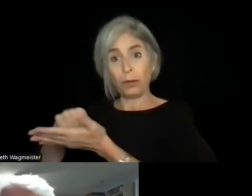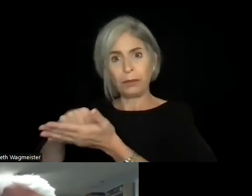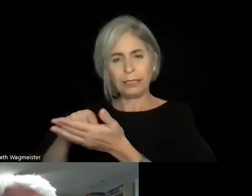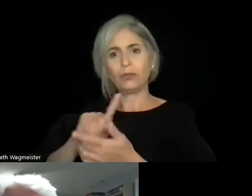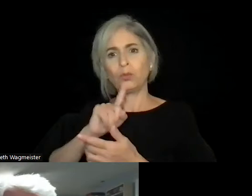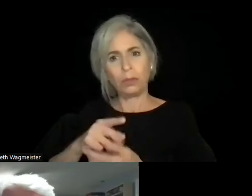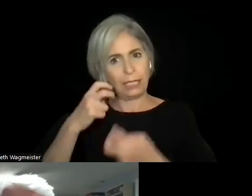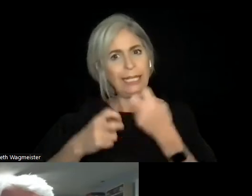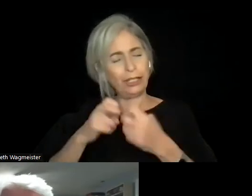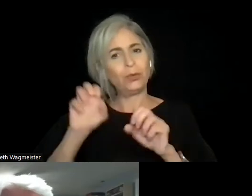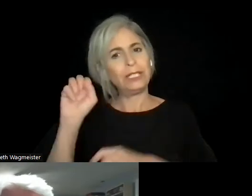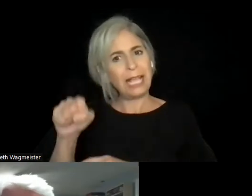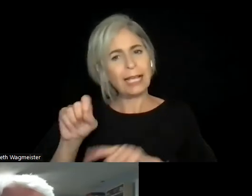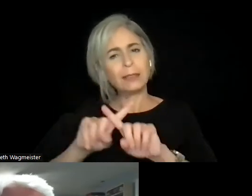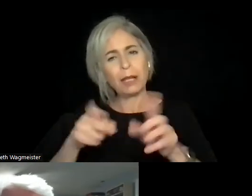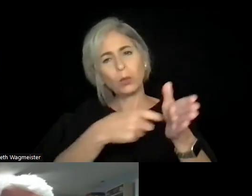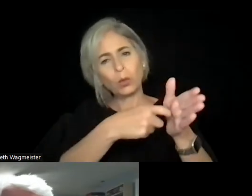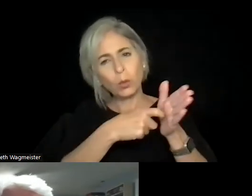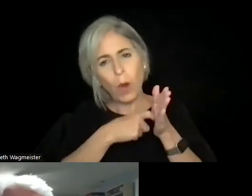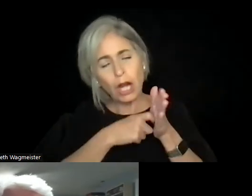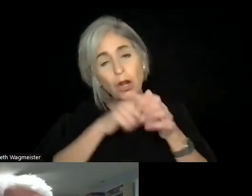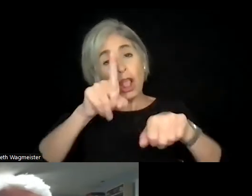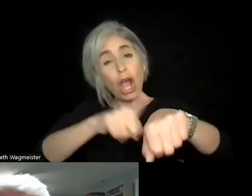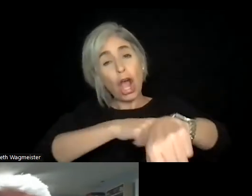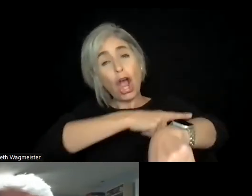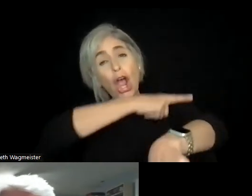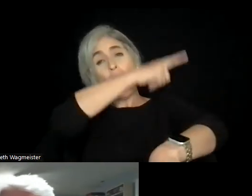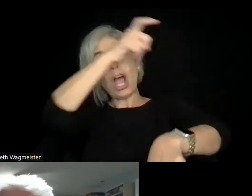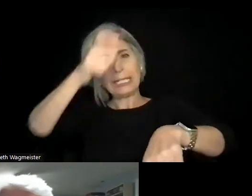. I do appreciate that self and